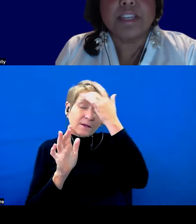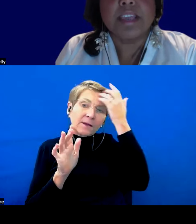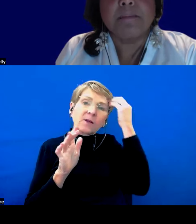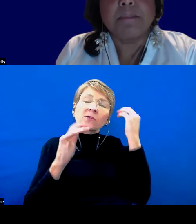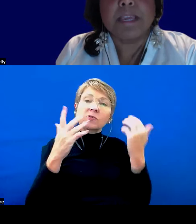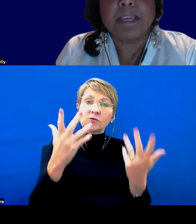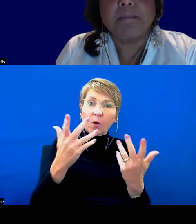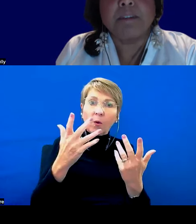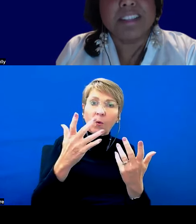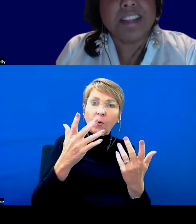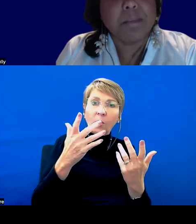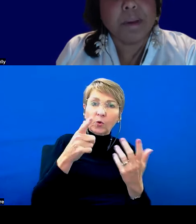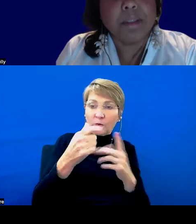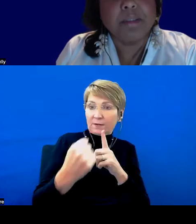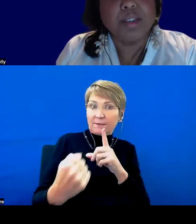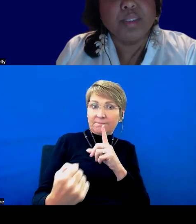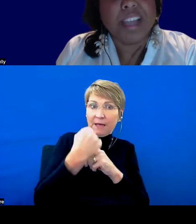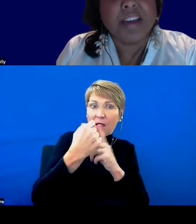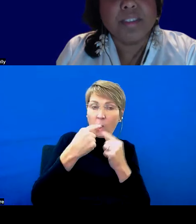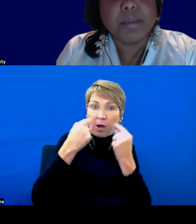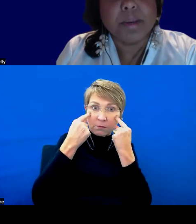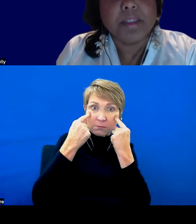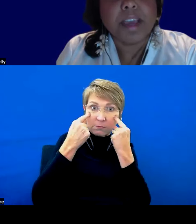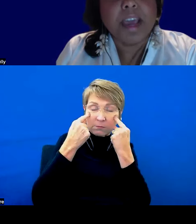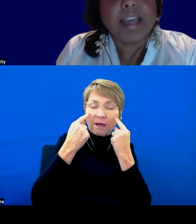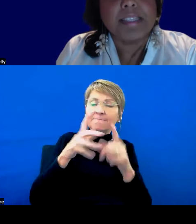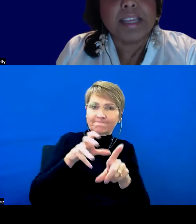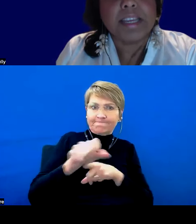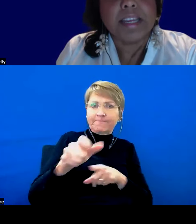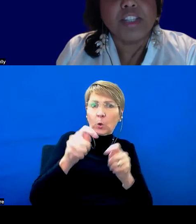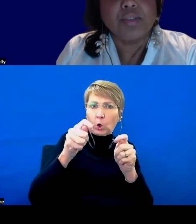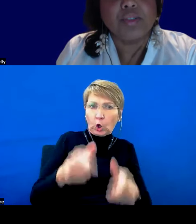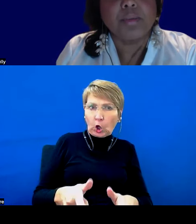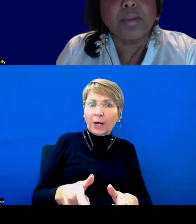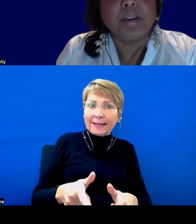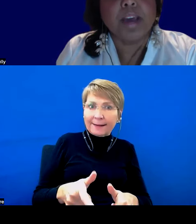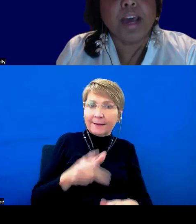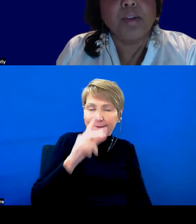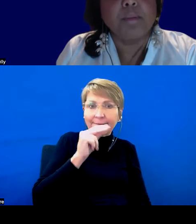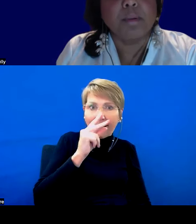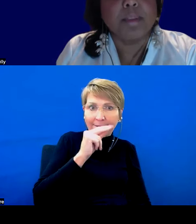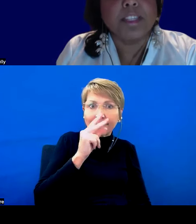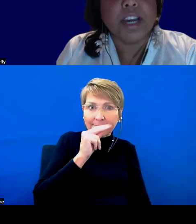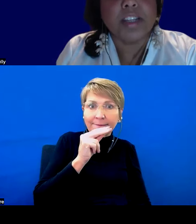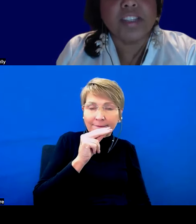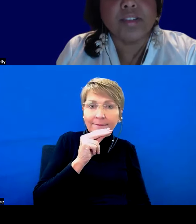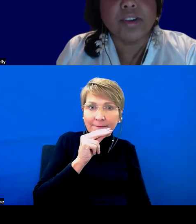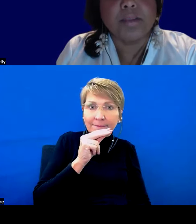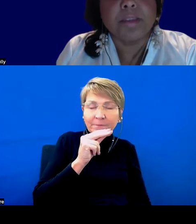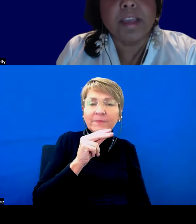can be present at birth or shortly after birth as seen in children who are born with CHARGE Syndrome